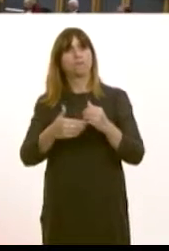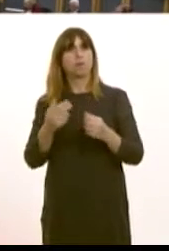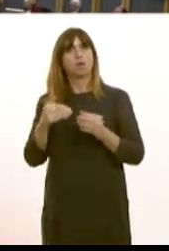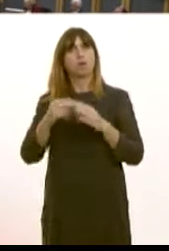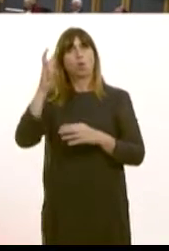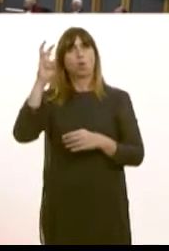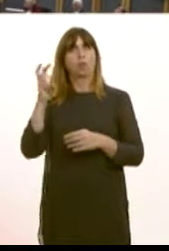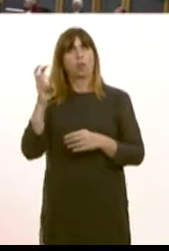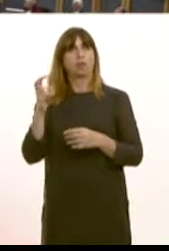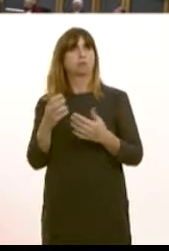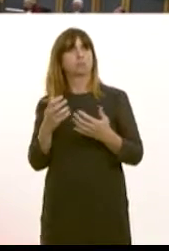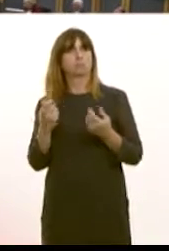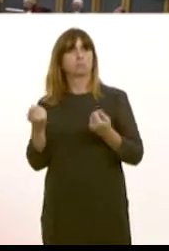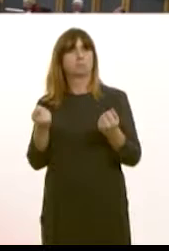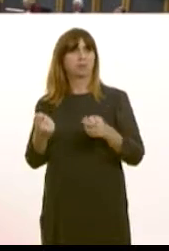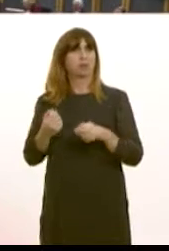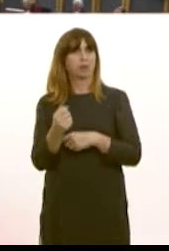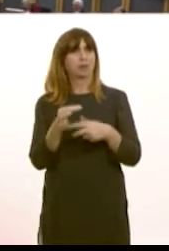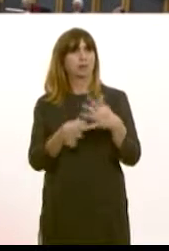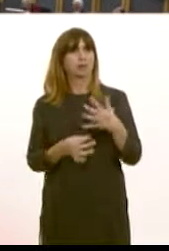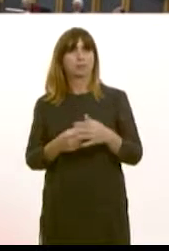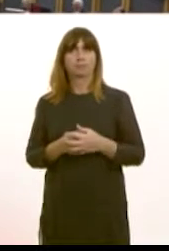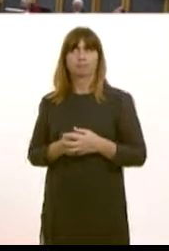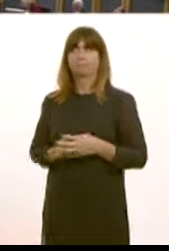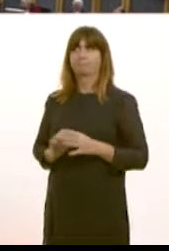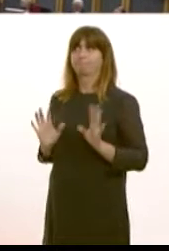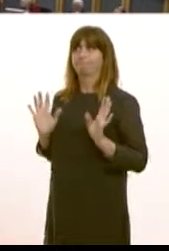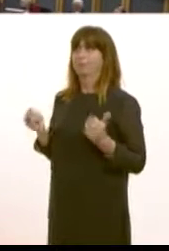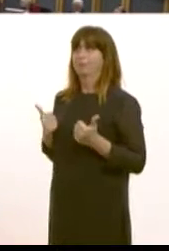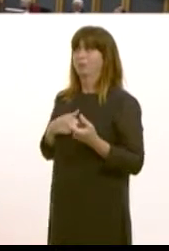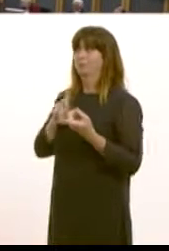OAQ(5)0130(FM)[W] Carwyn Jones: Well, I believe that I answered that in the answer to the last question.